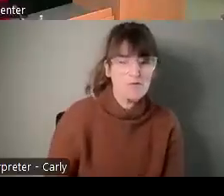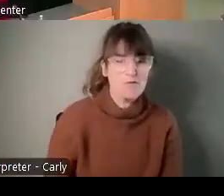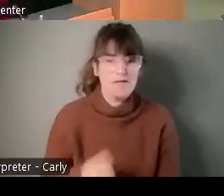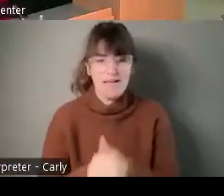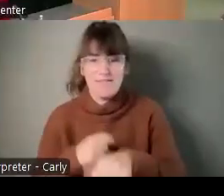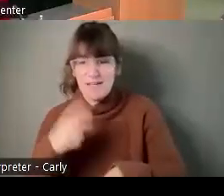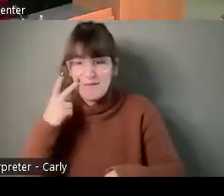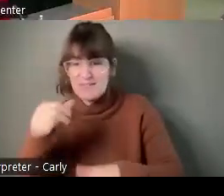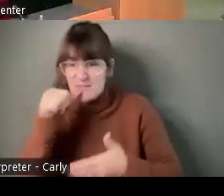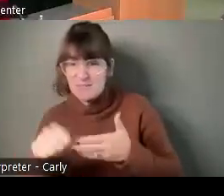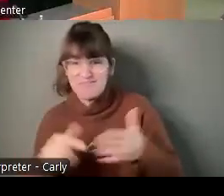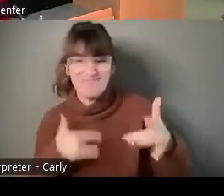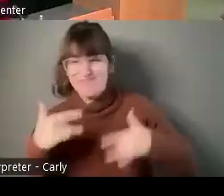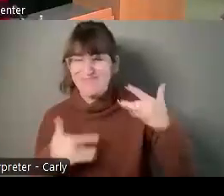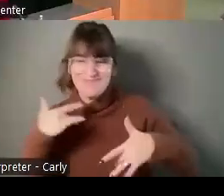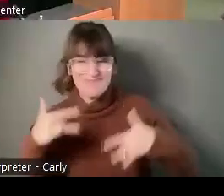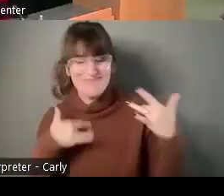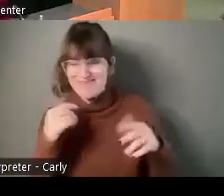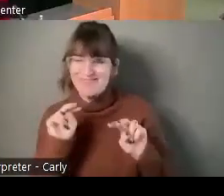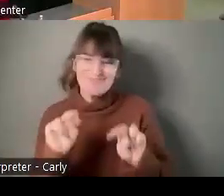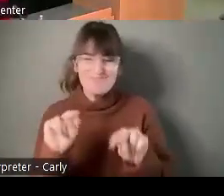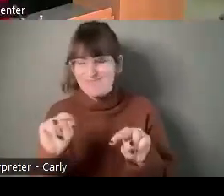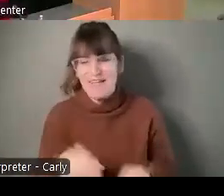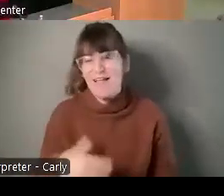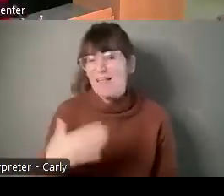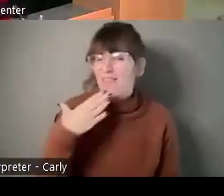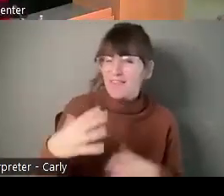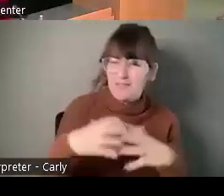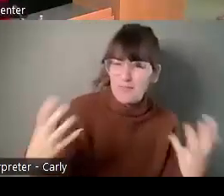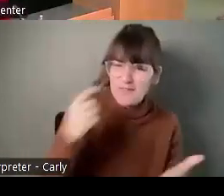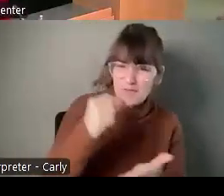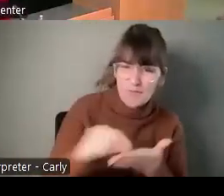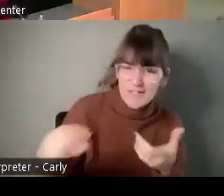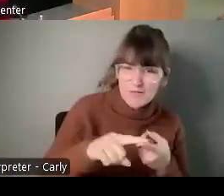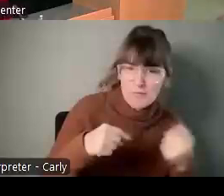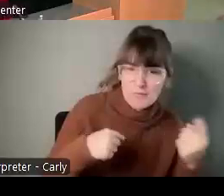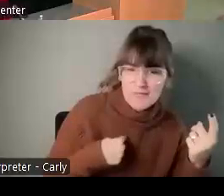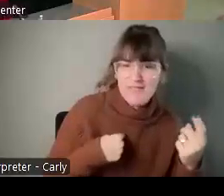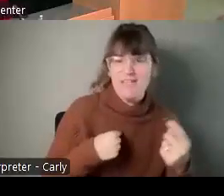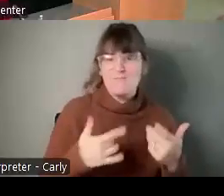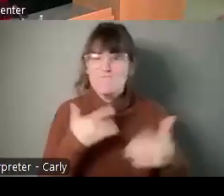I get so excited. Thank you so so much for writing to me. I always get so excited to read them.